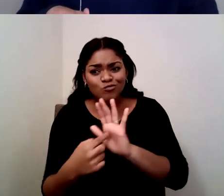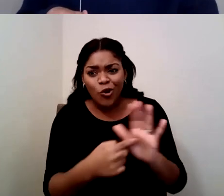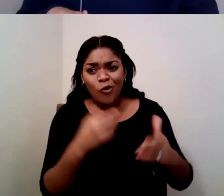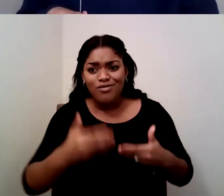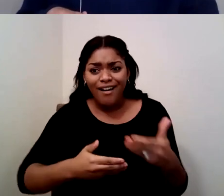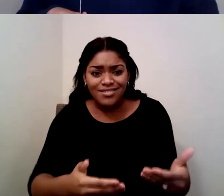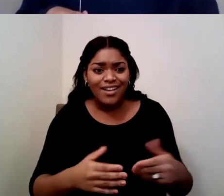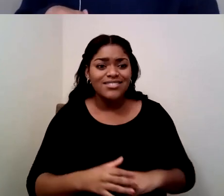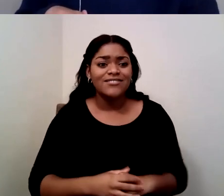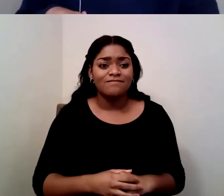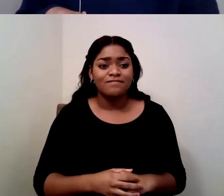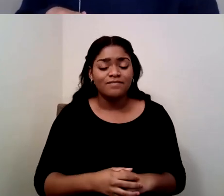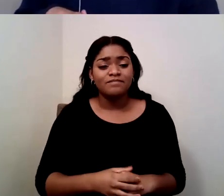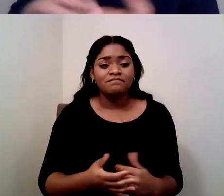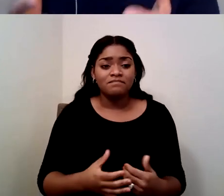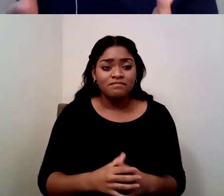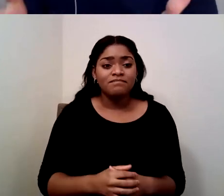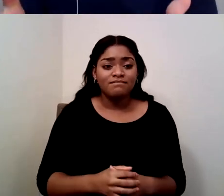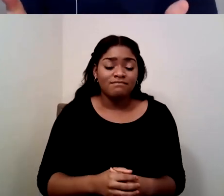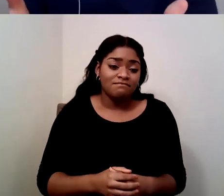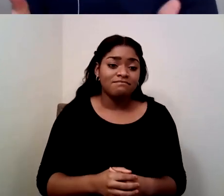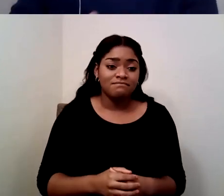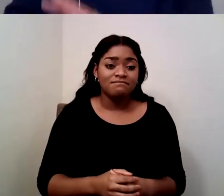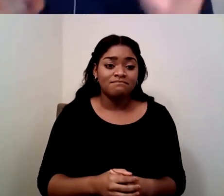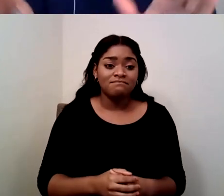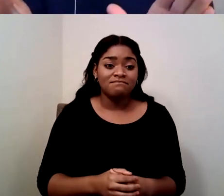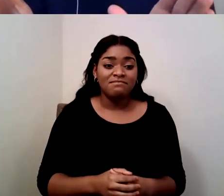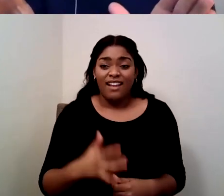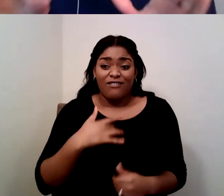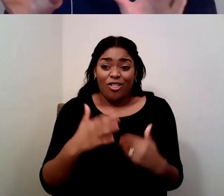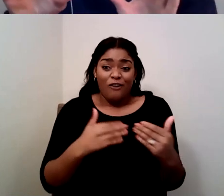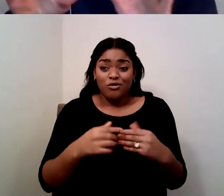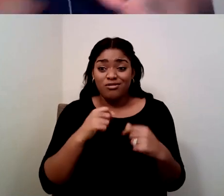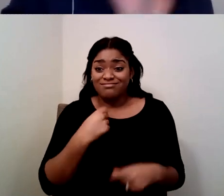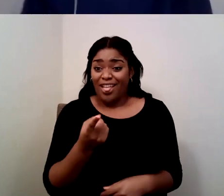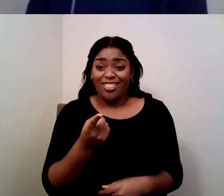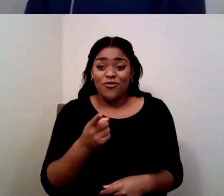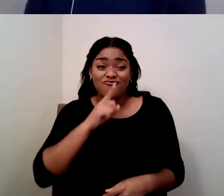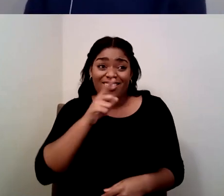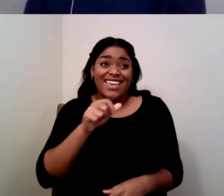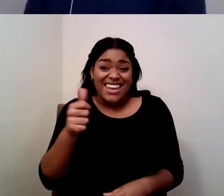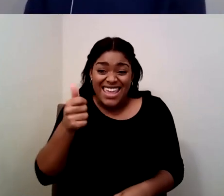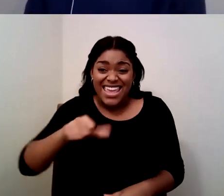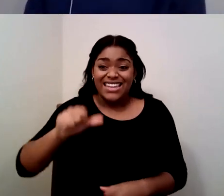And I would feel comfortable saying that in any city in the United States right now